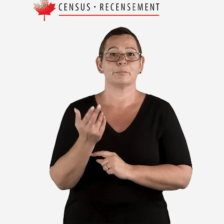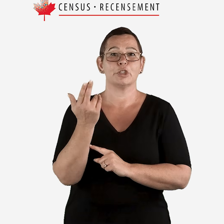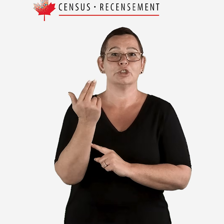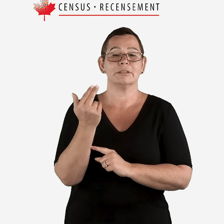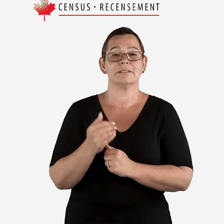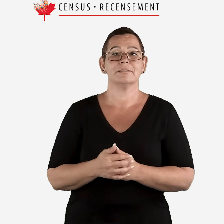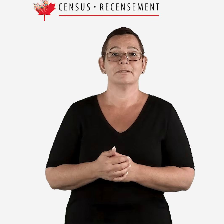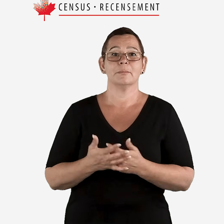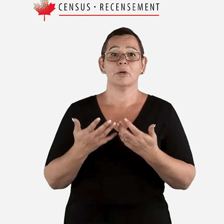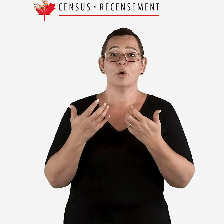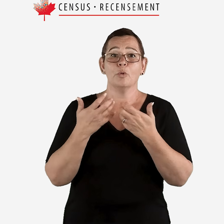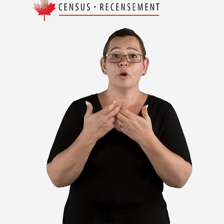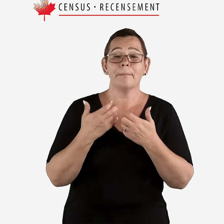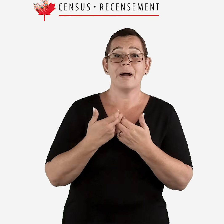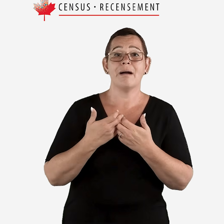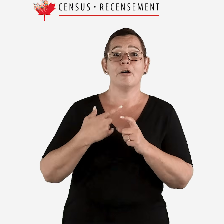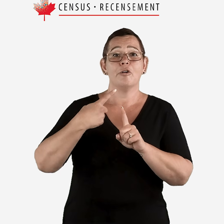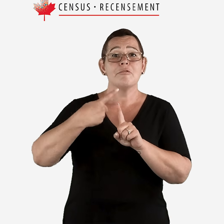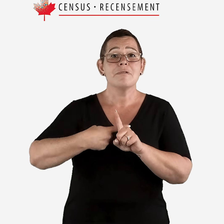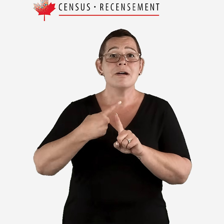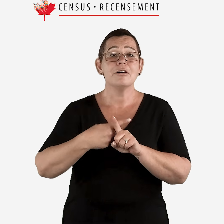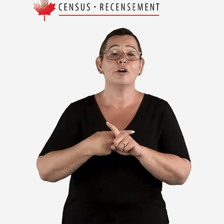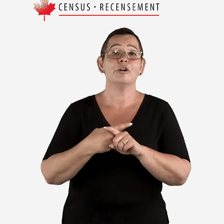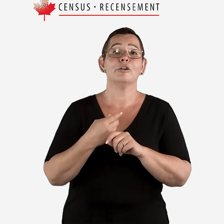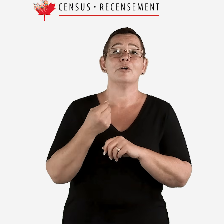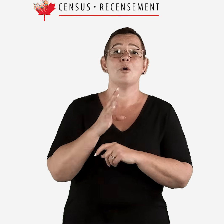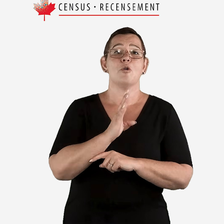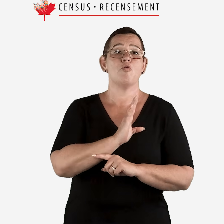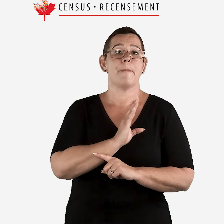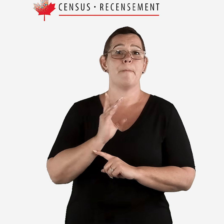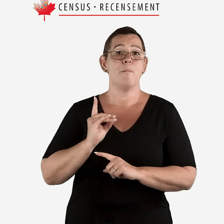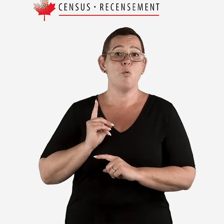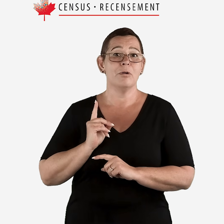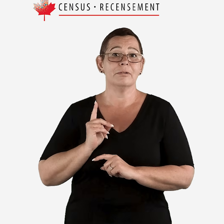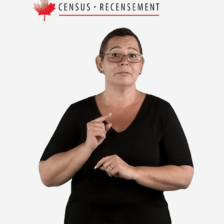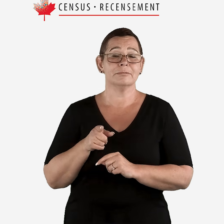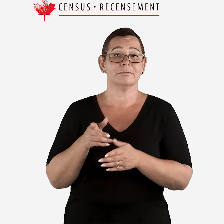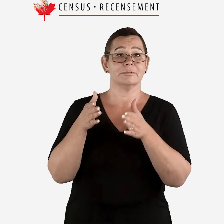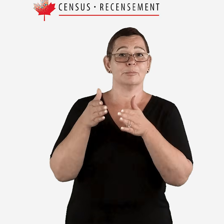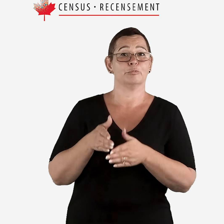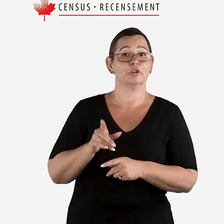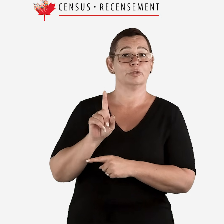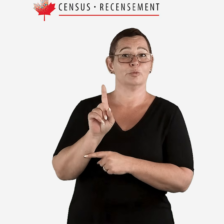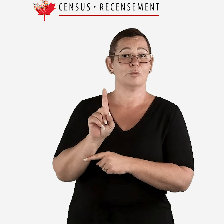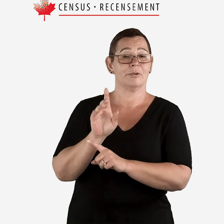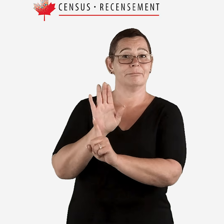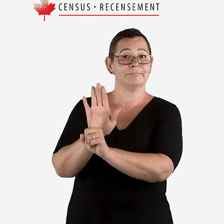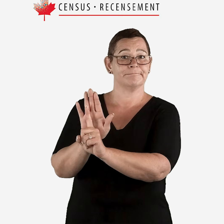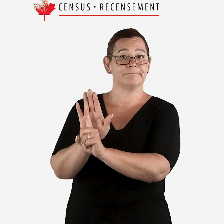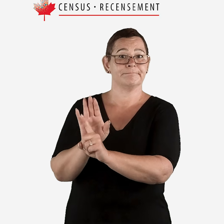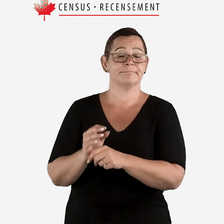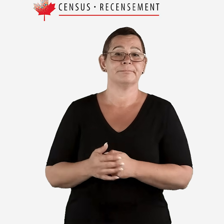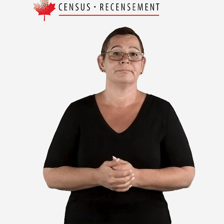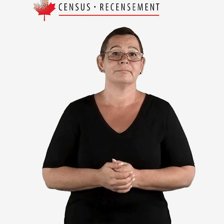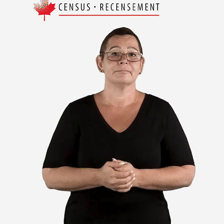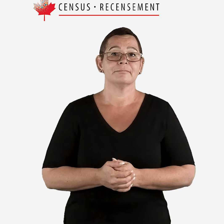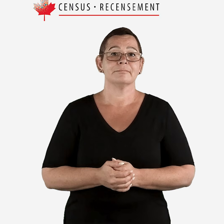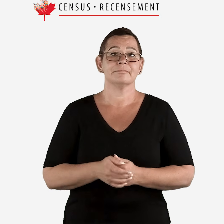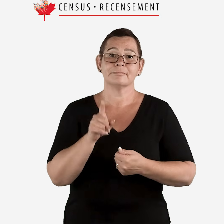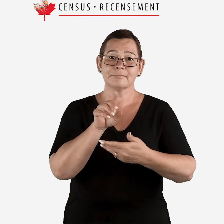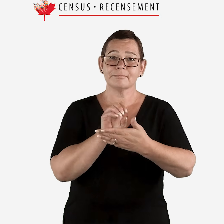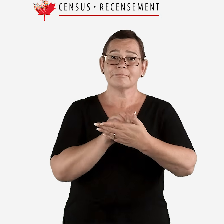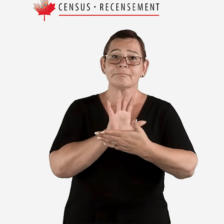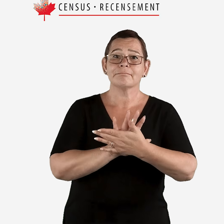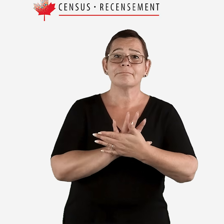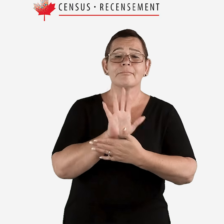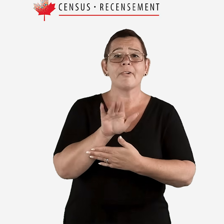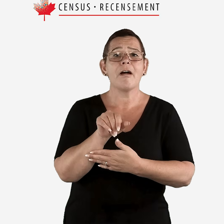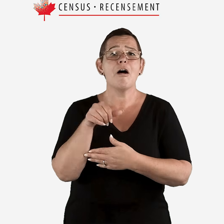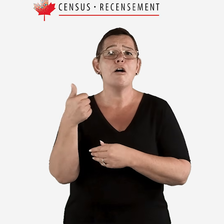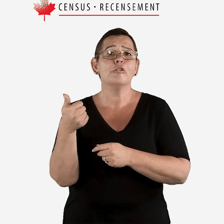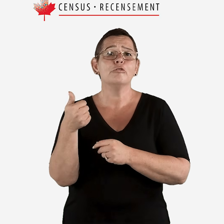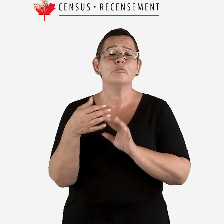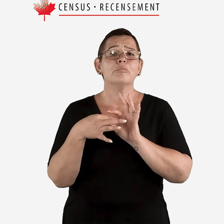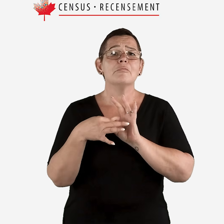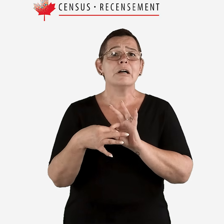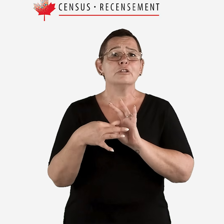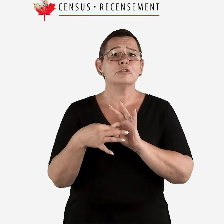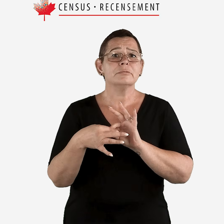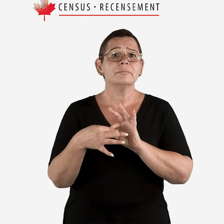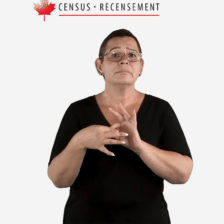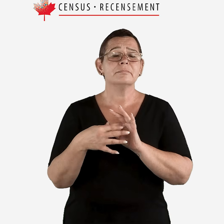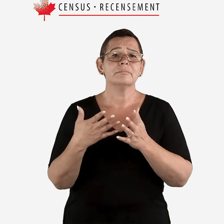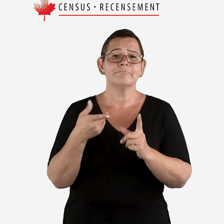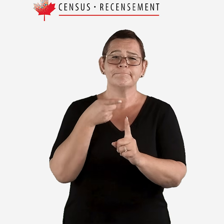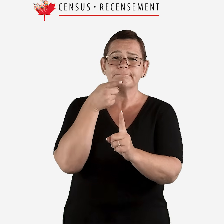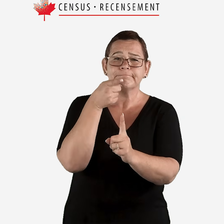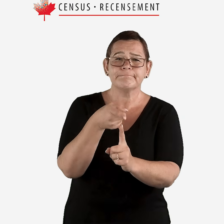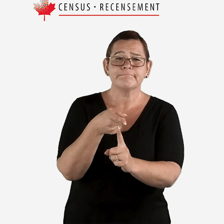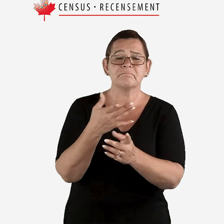Response option 13: Roommate, lodger or boarder of Person 1 Write-in field: Other relationship—specify